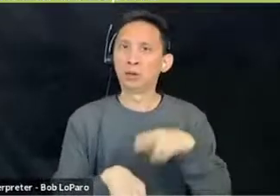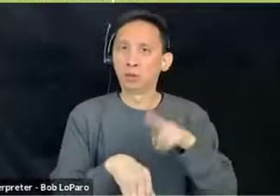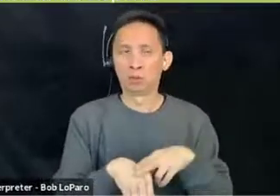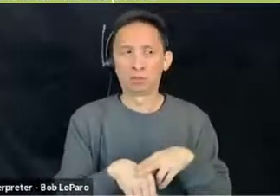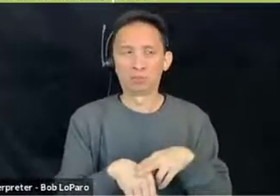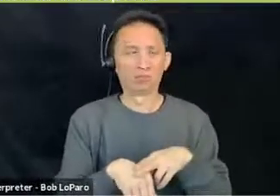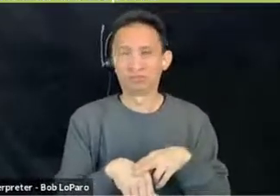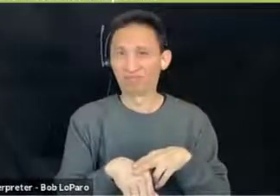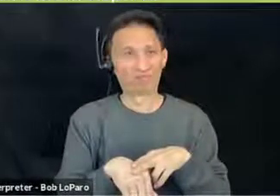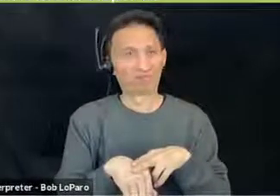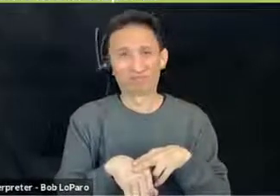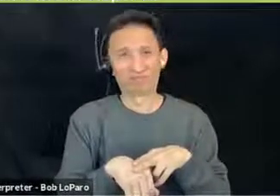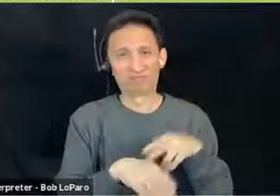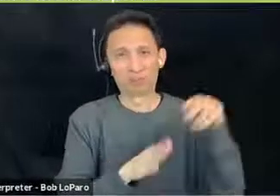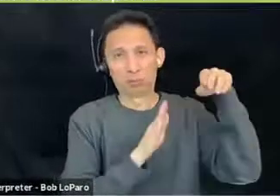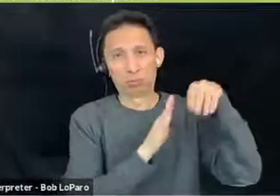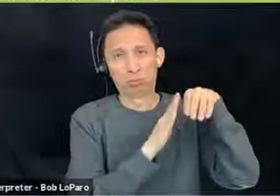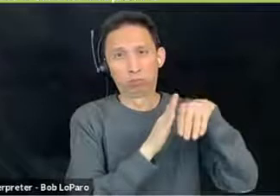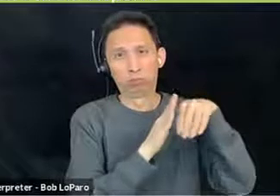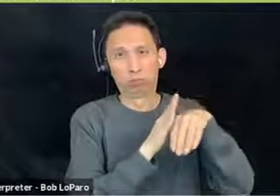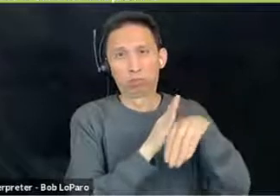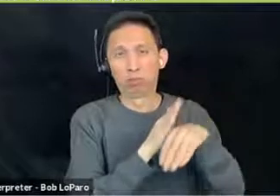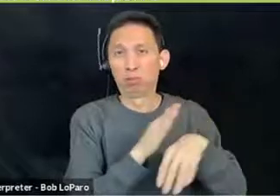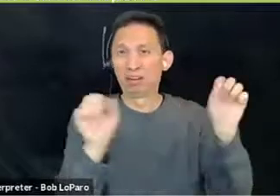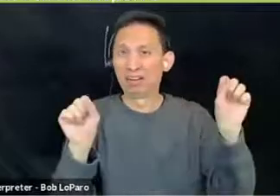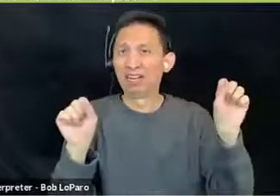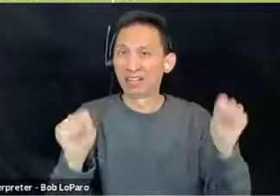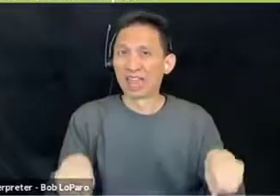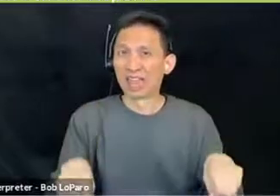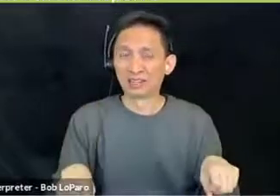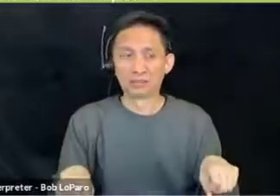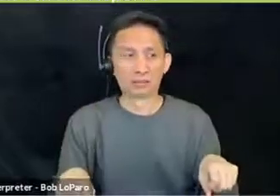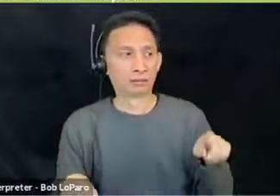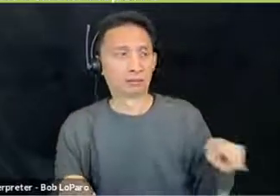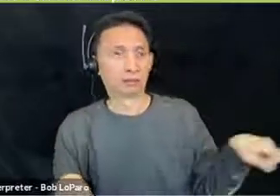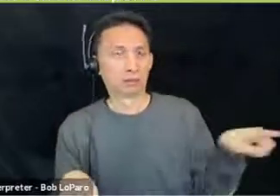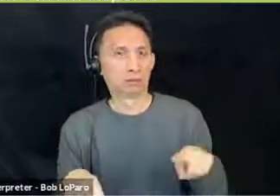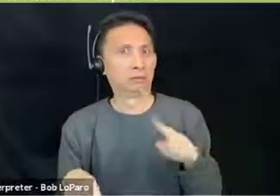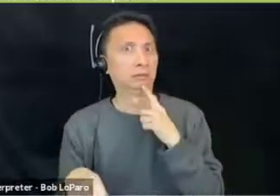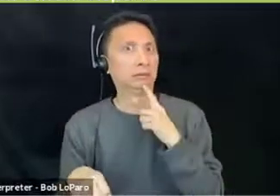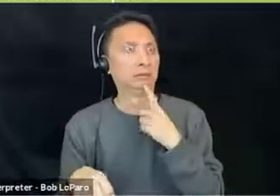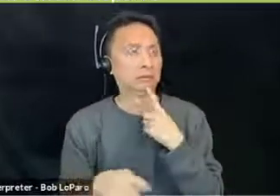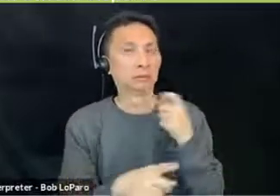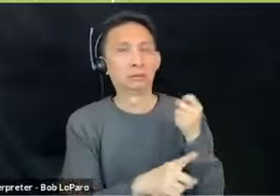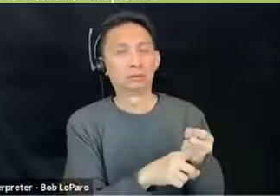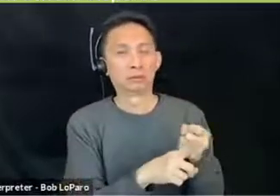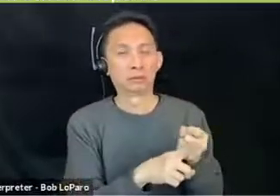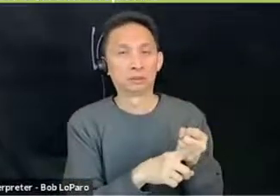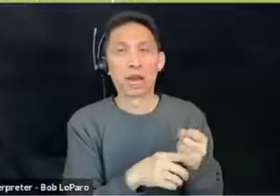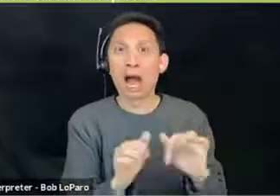And often some of these children that are more severely impacted can be helped